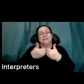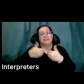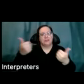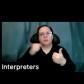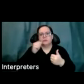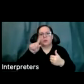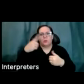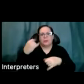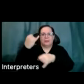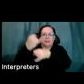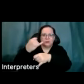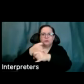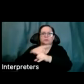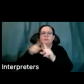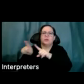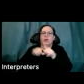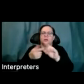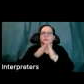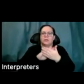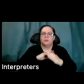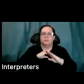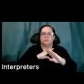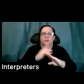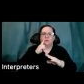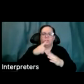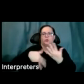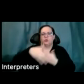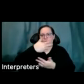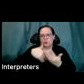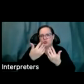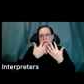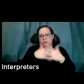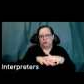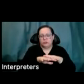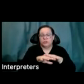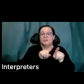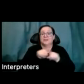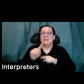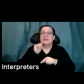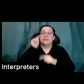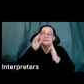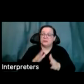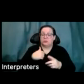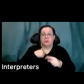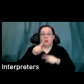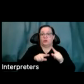but also acted as an obstruction to social integration. As a teenager, I could not travel with my friends on the bus